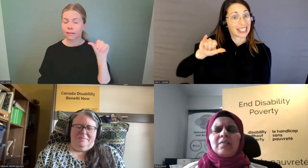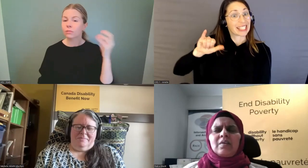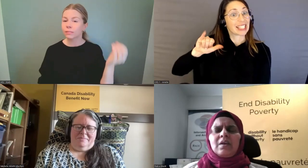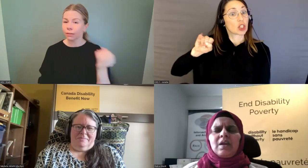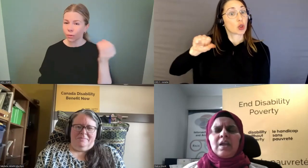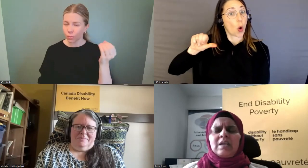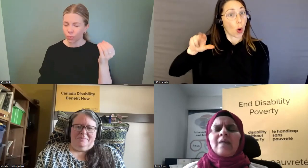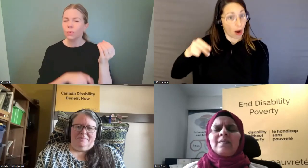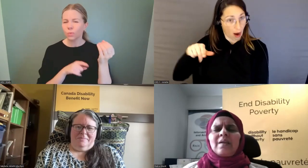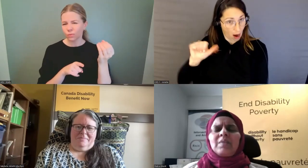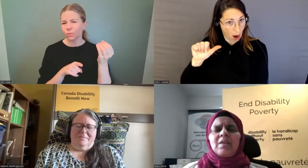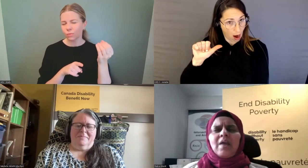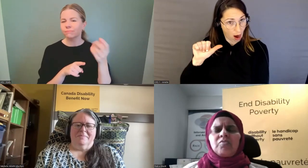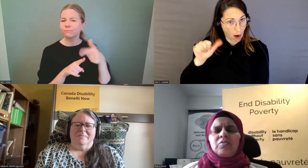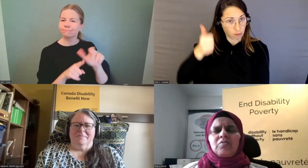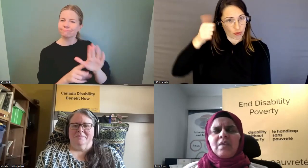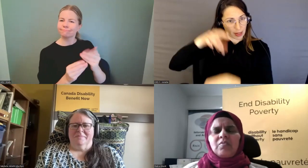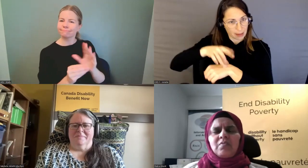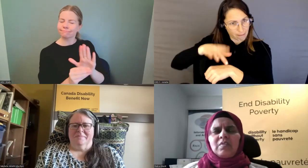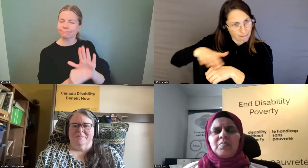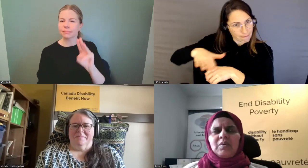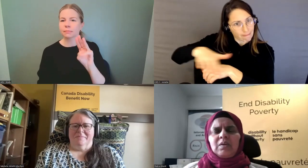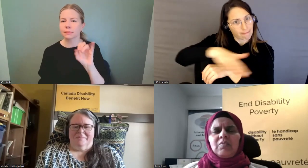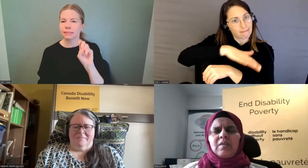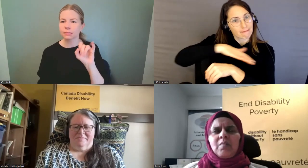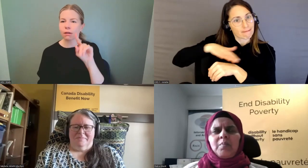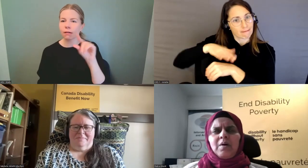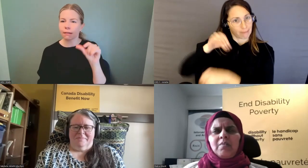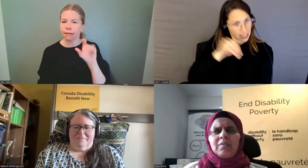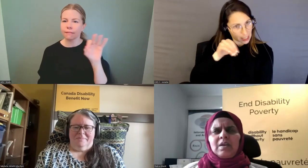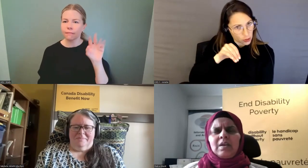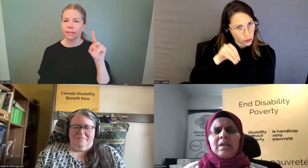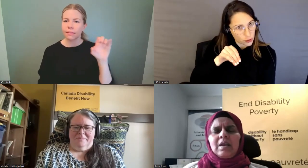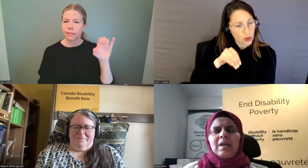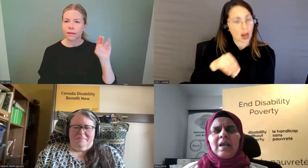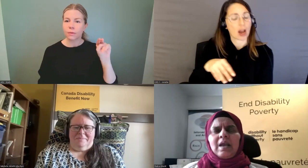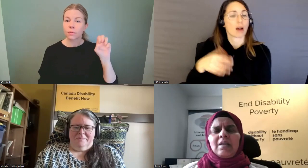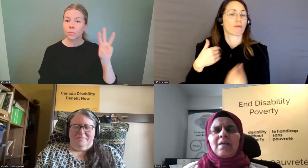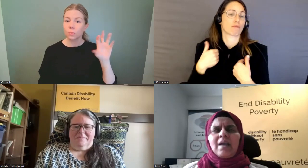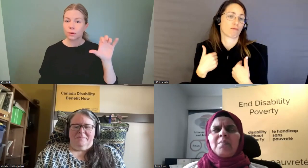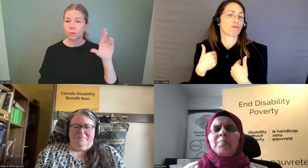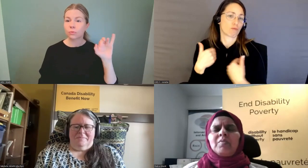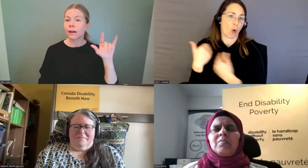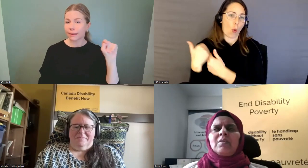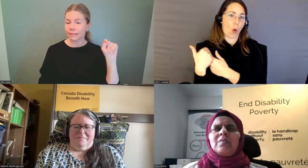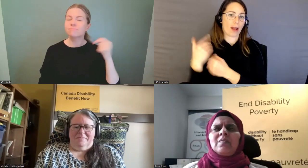YES, I AM THE NATIONAL DIRECTOR OF DISABILITY WITHOUT POVERTY AND I AM A PERSON WITH A DISABILITY